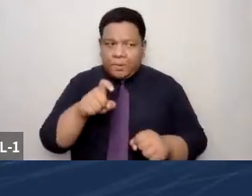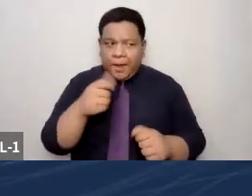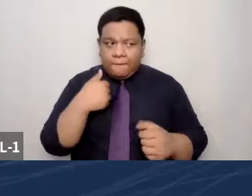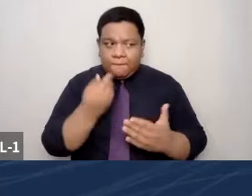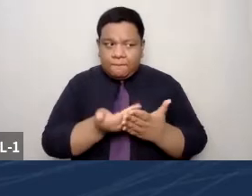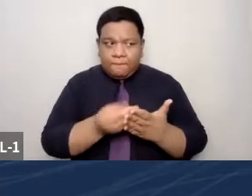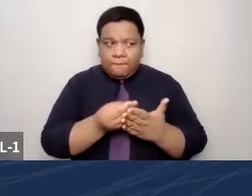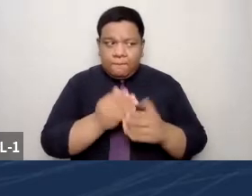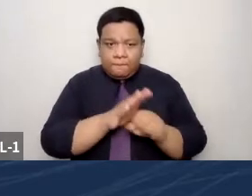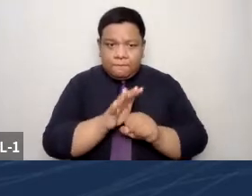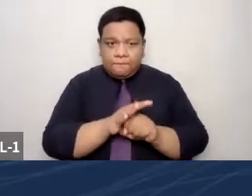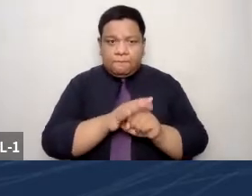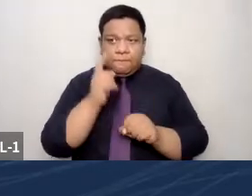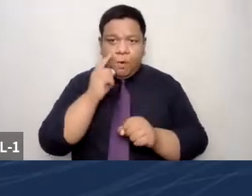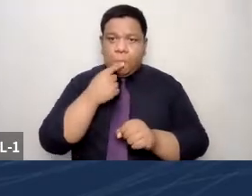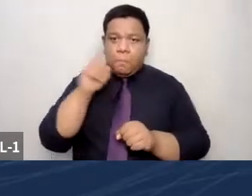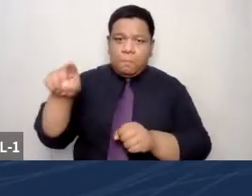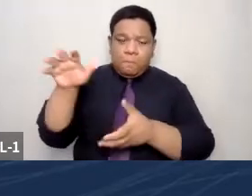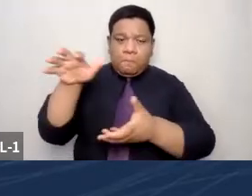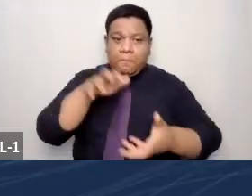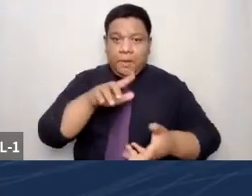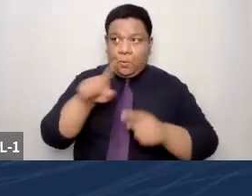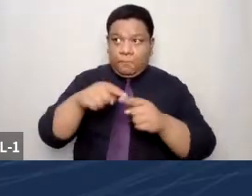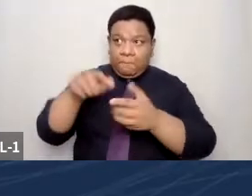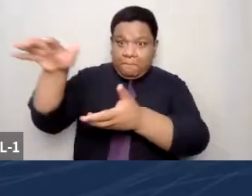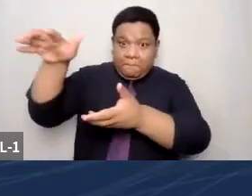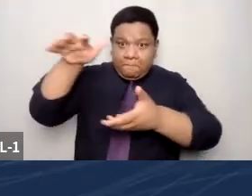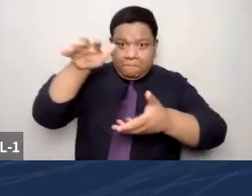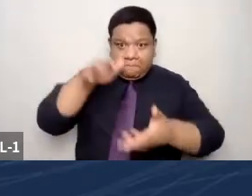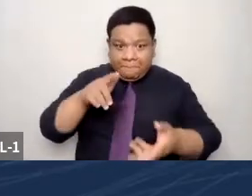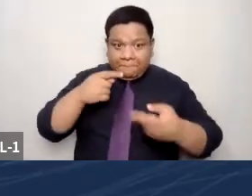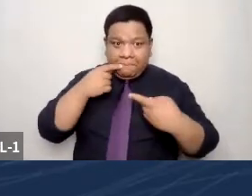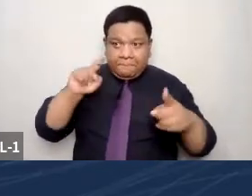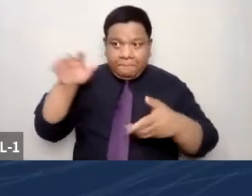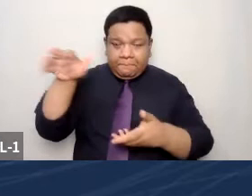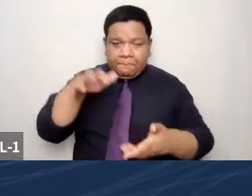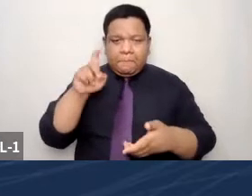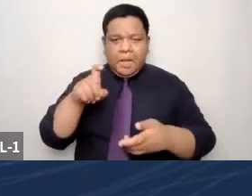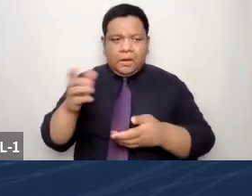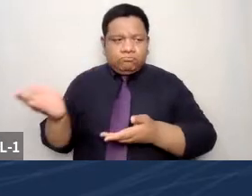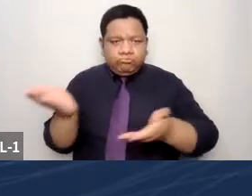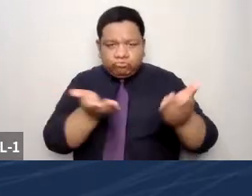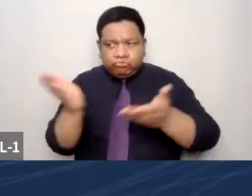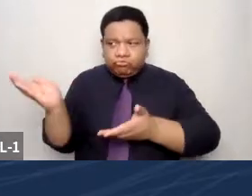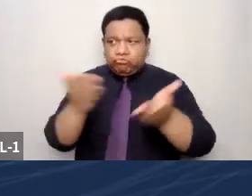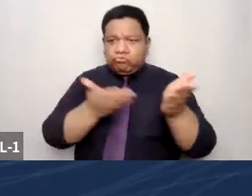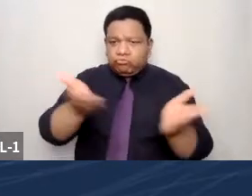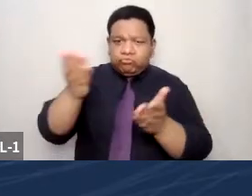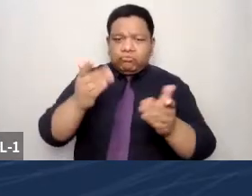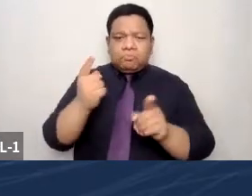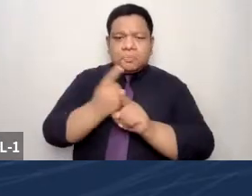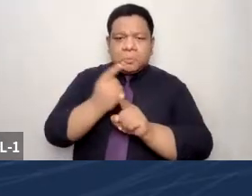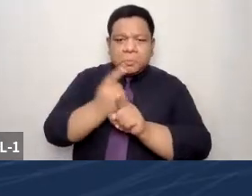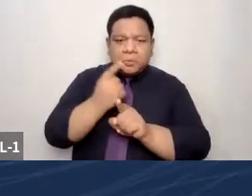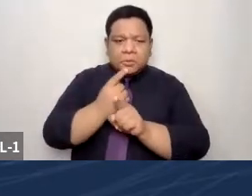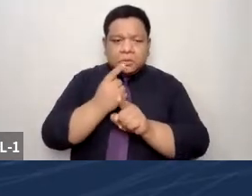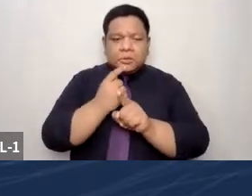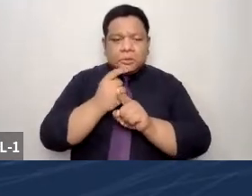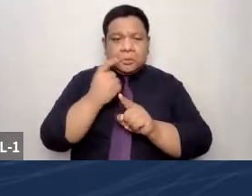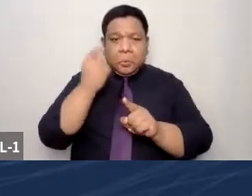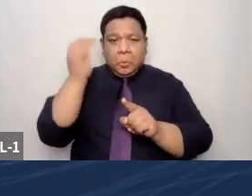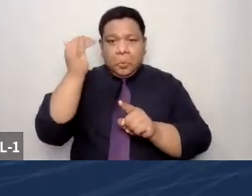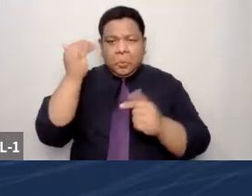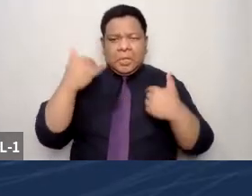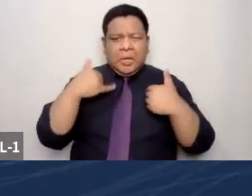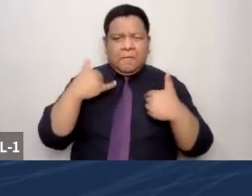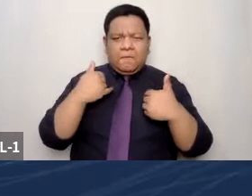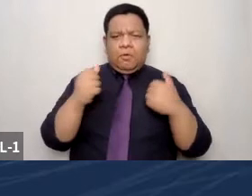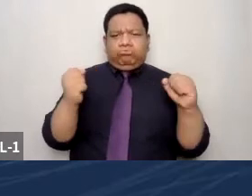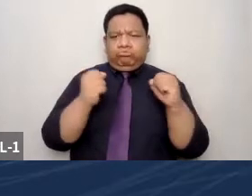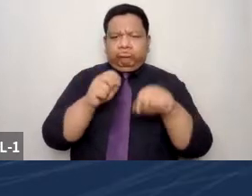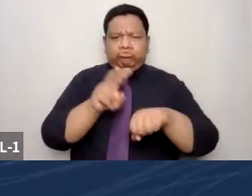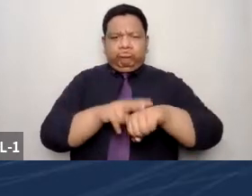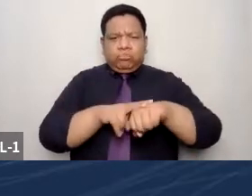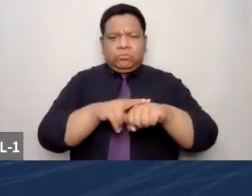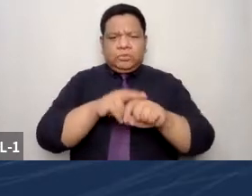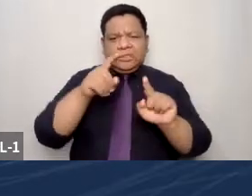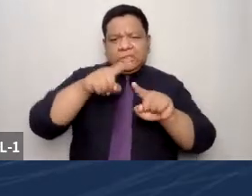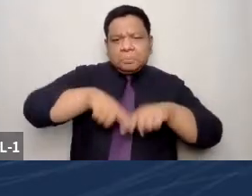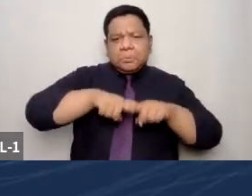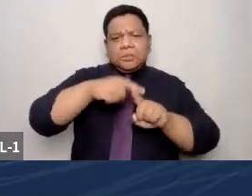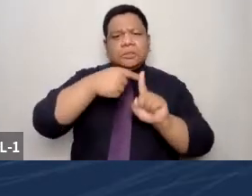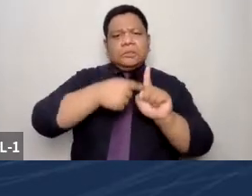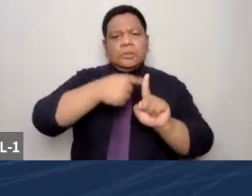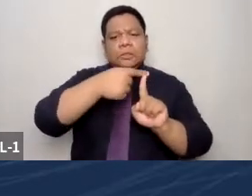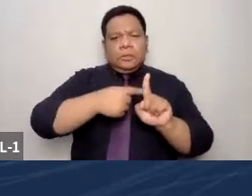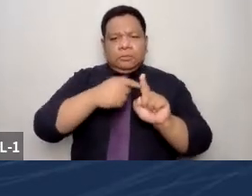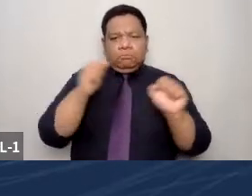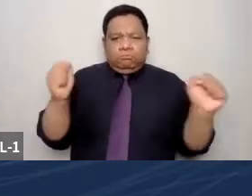And then when the vaccines arrive, we make sure that they are transported and distributed properly because there are cold chains or temperature requirements for each type of vaccine.